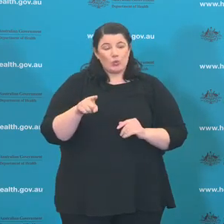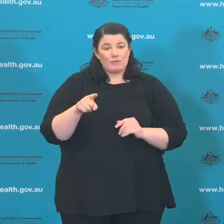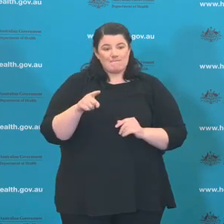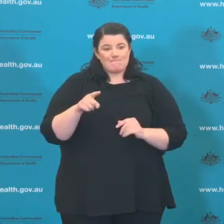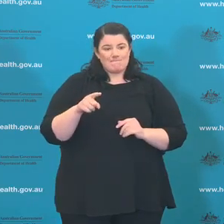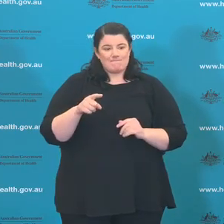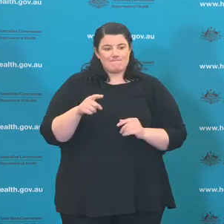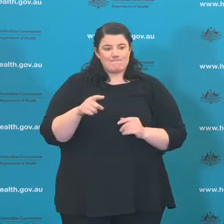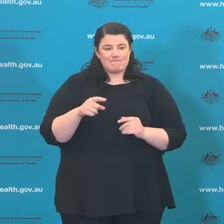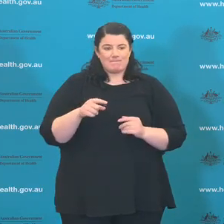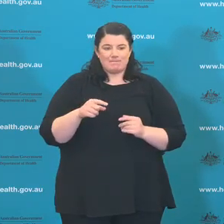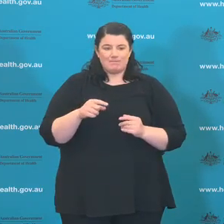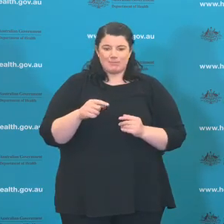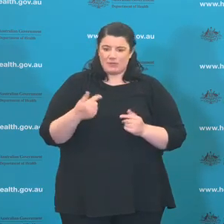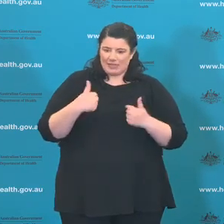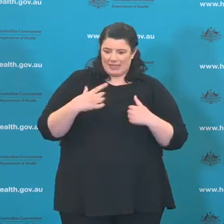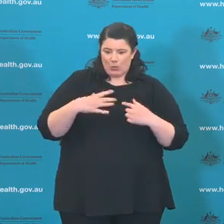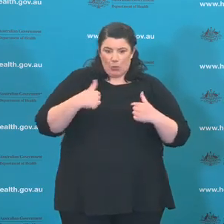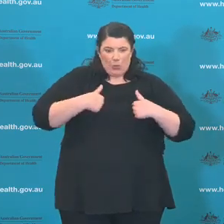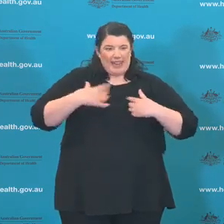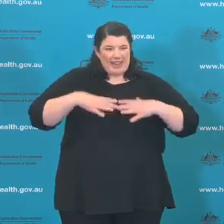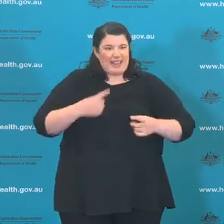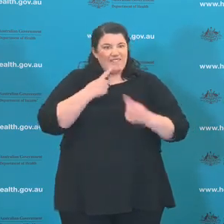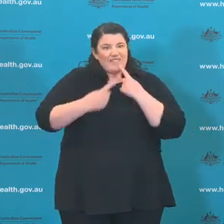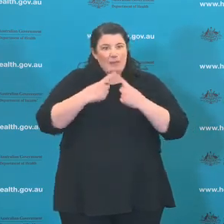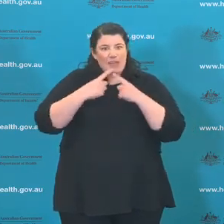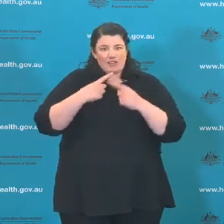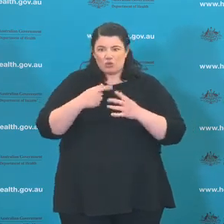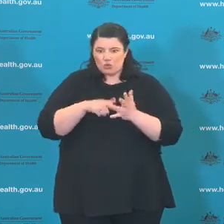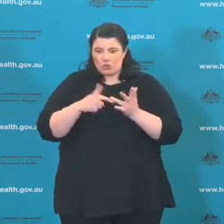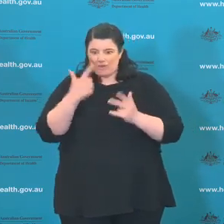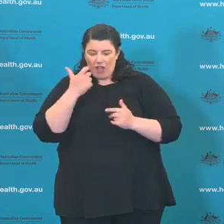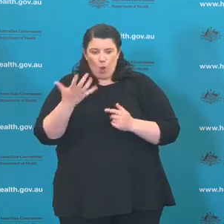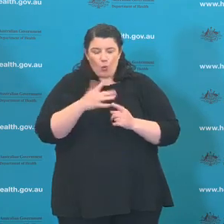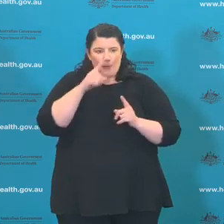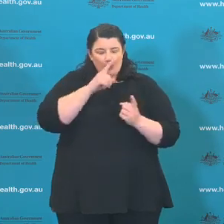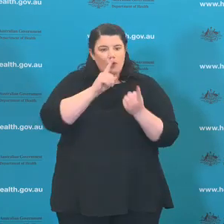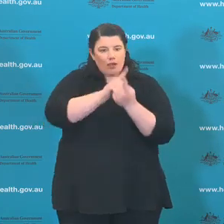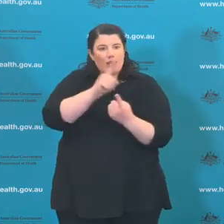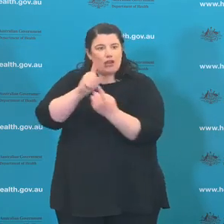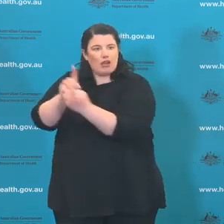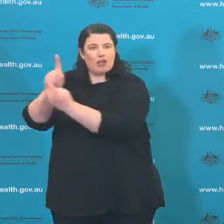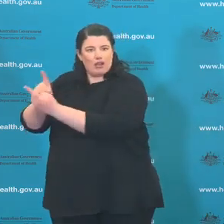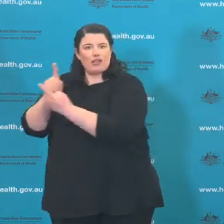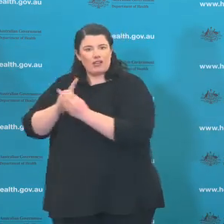supplement our ability to track and trace people, contain this disease and